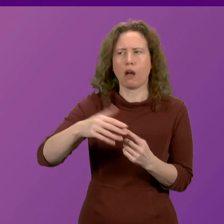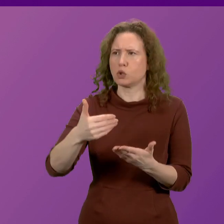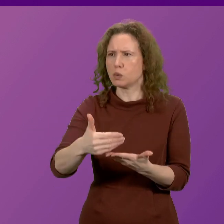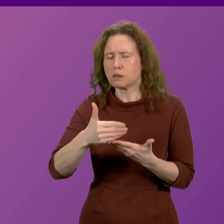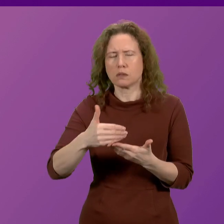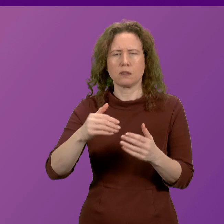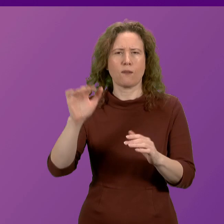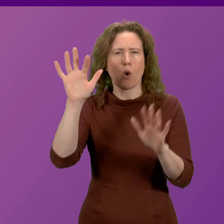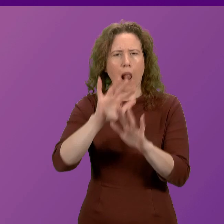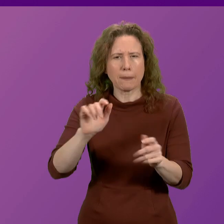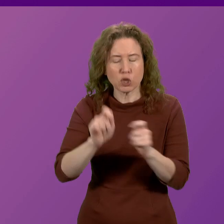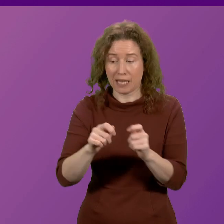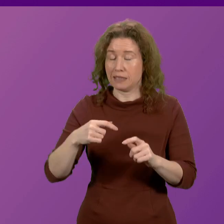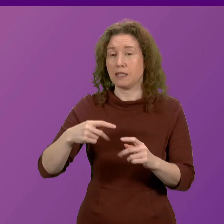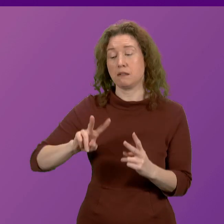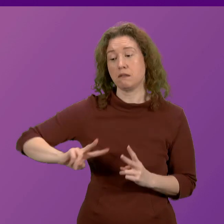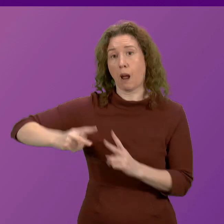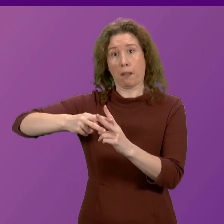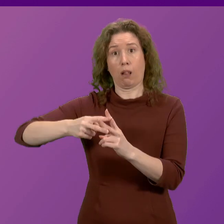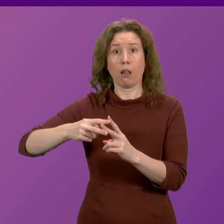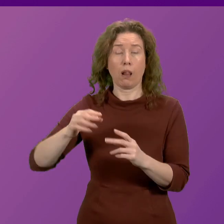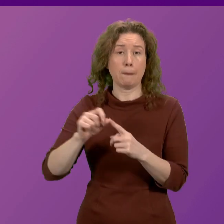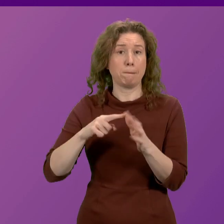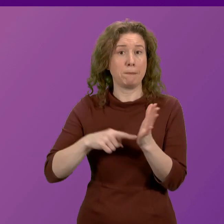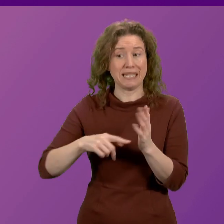including by doubling the rate of peatland restoration over the past two years to